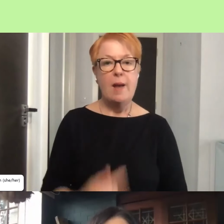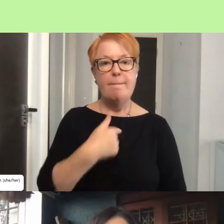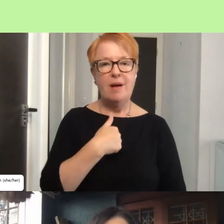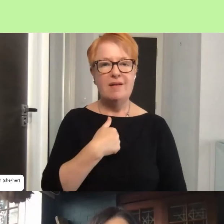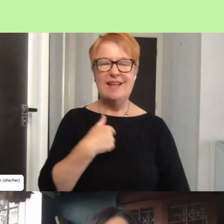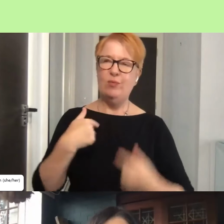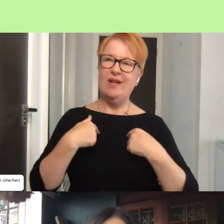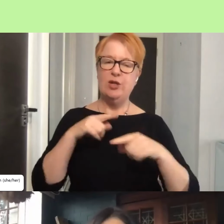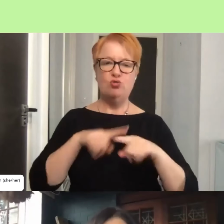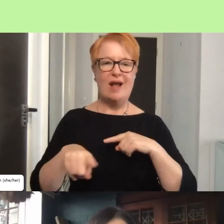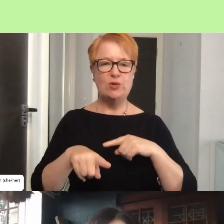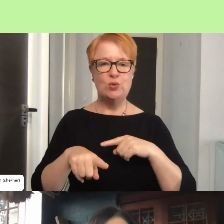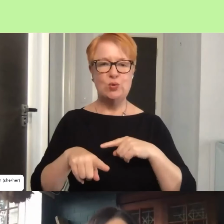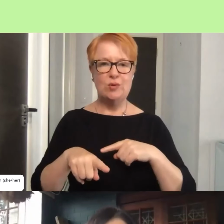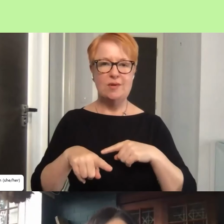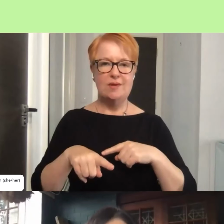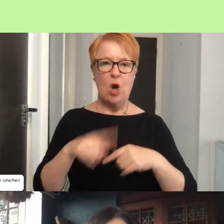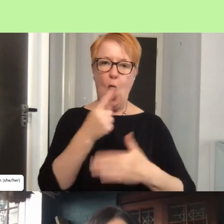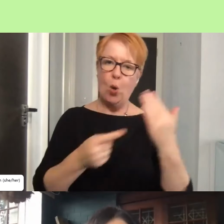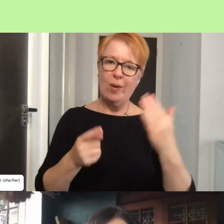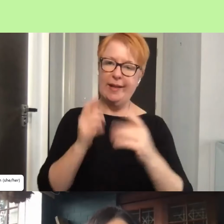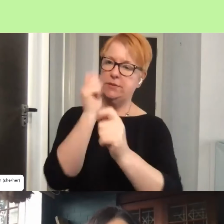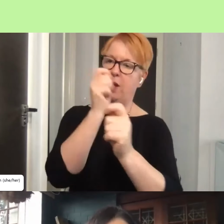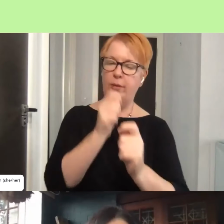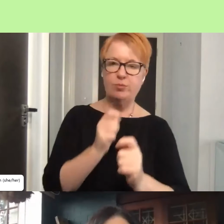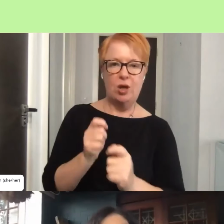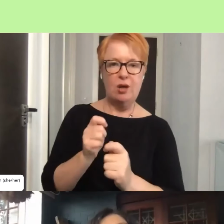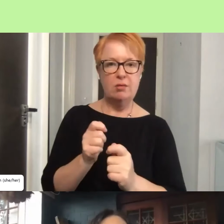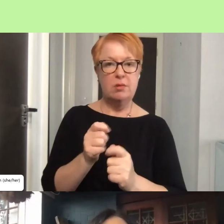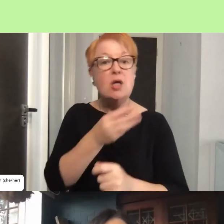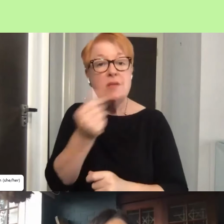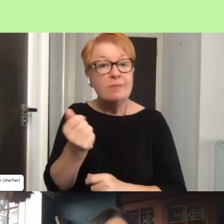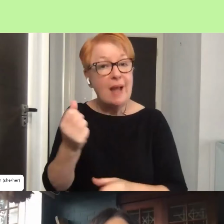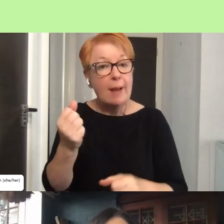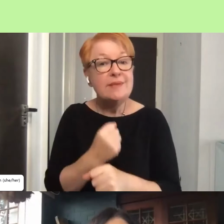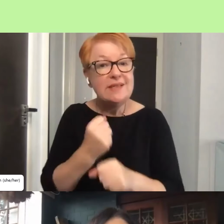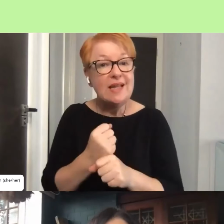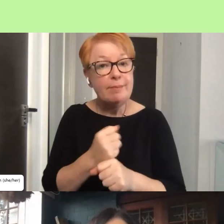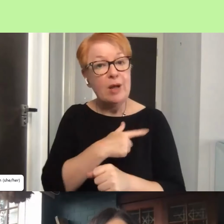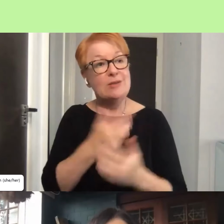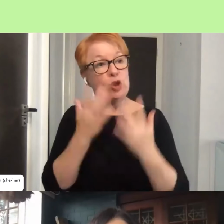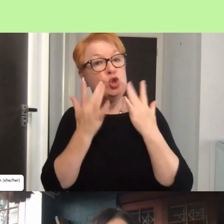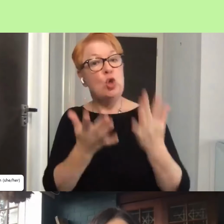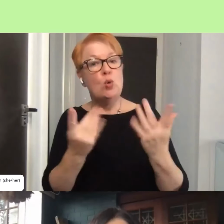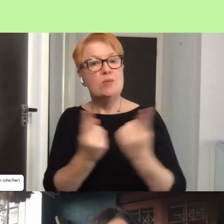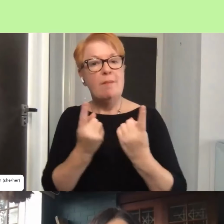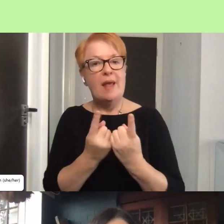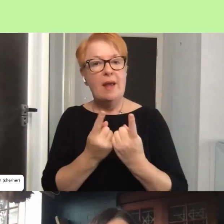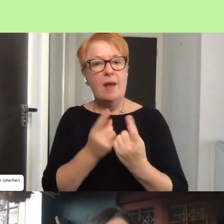sometimes there was a need to do a sculpture because it manifested something. But a lot of the time it was typically other projects.